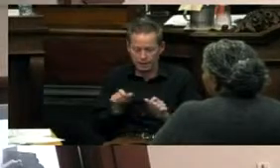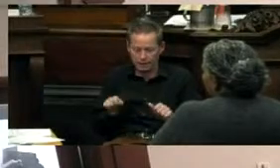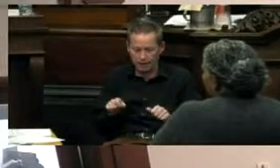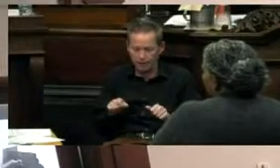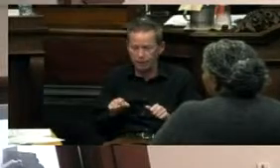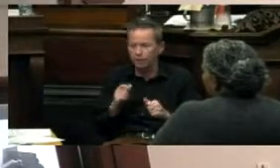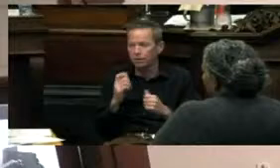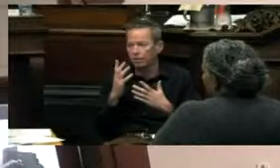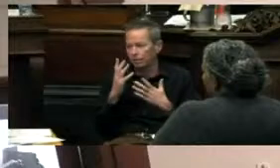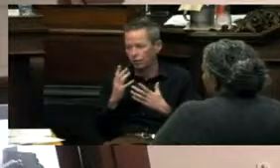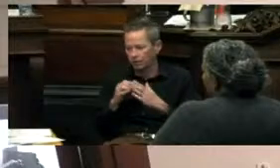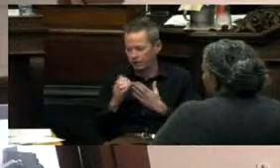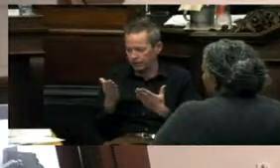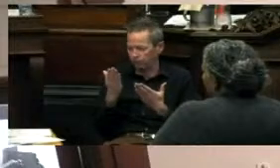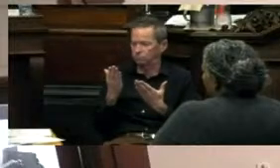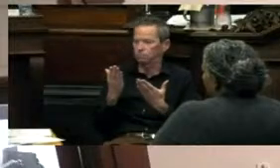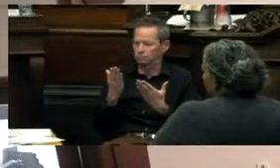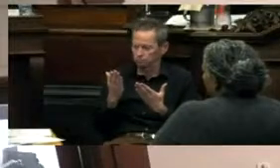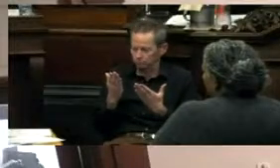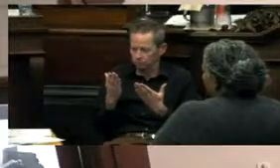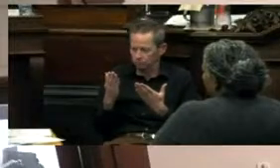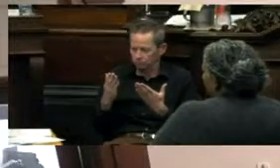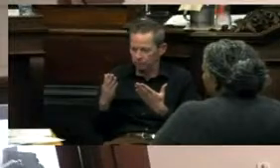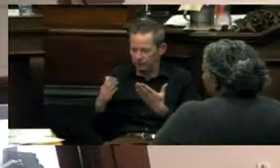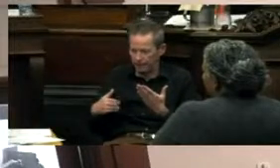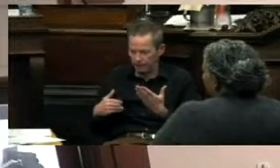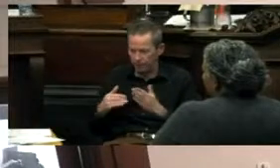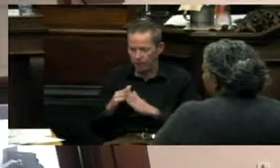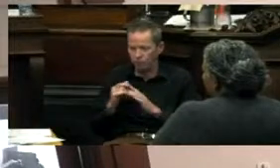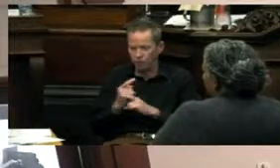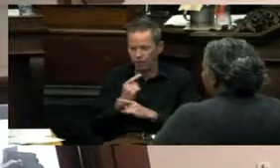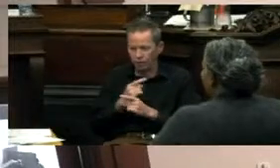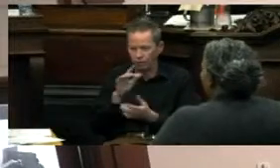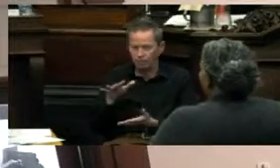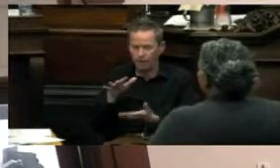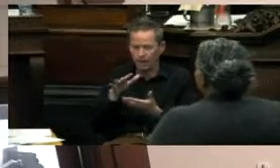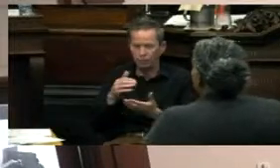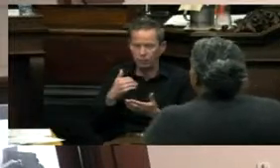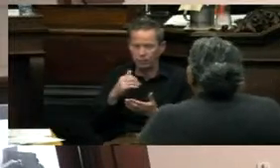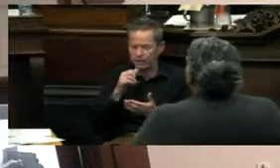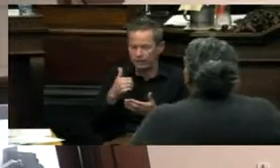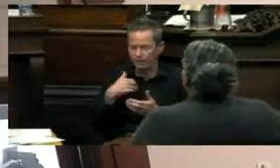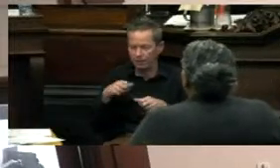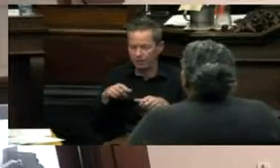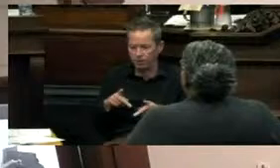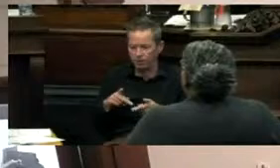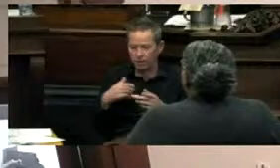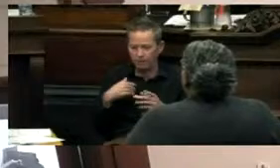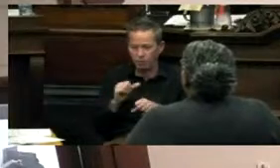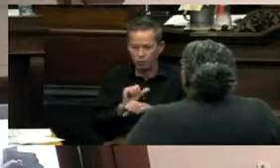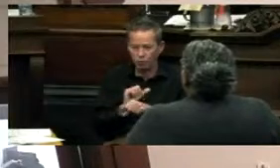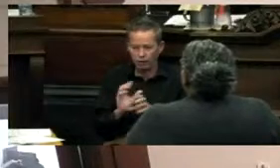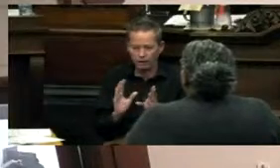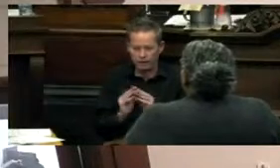questions to have this in a work session so we could have more detail. And unfortunately this